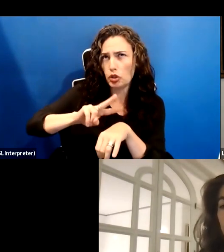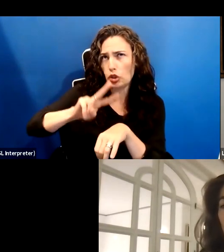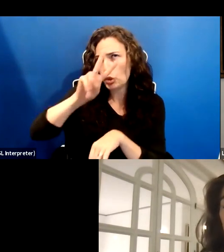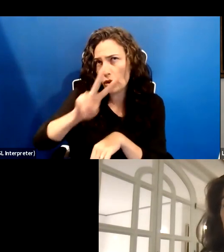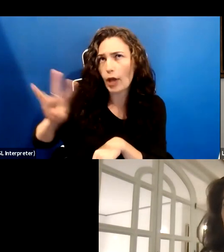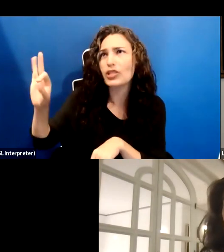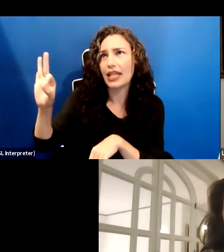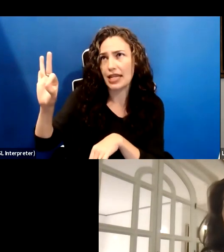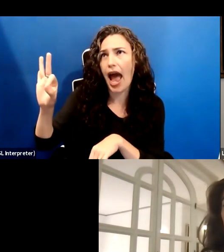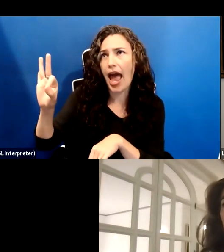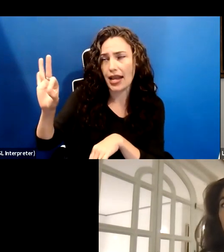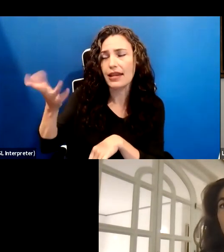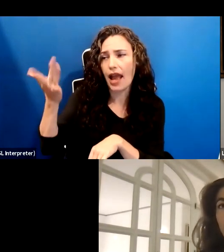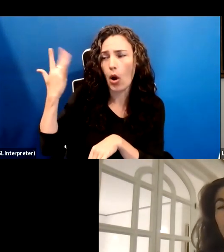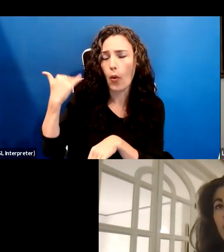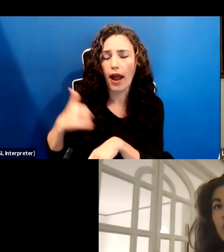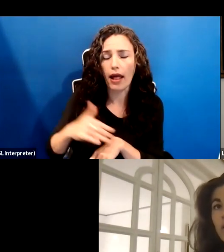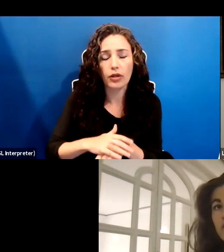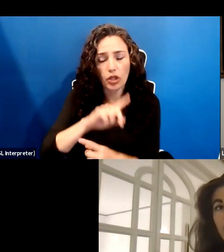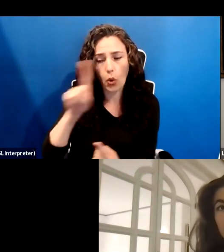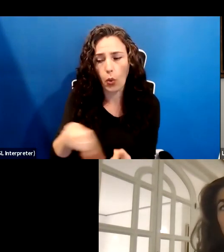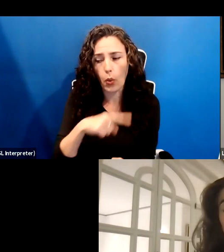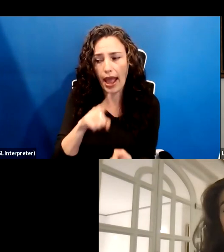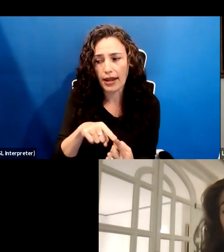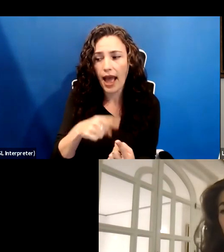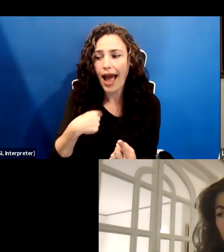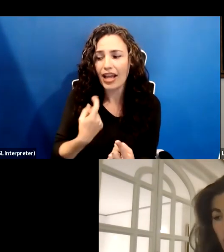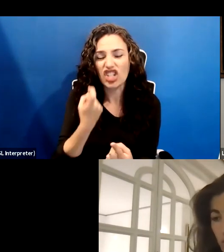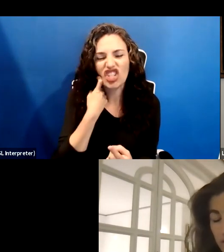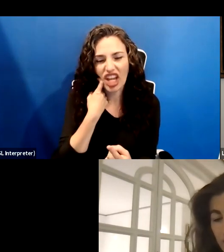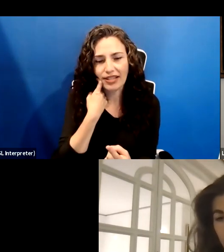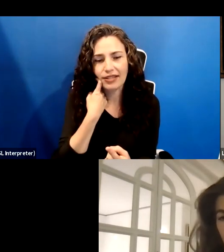So, it was when I was, I had just been awarded the TED Prize